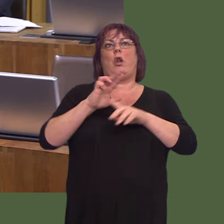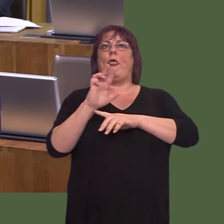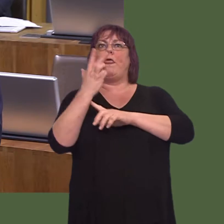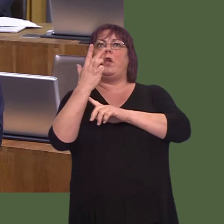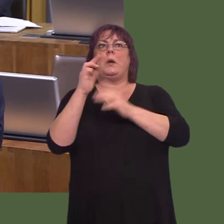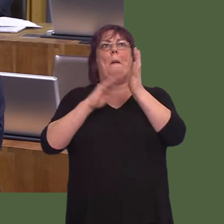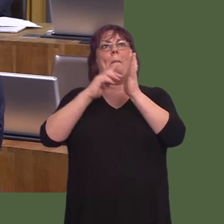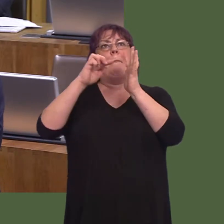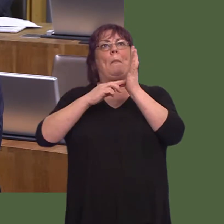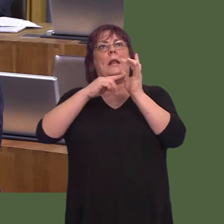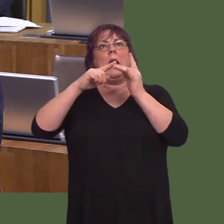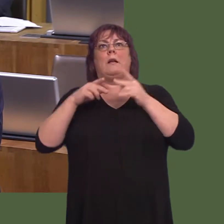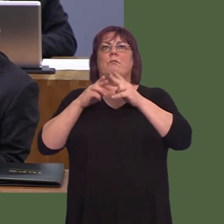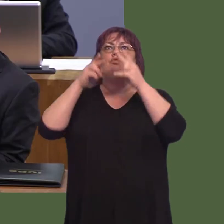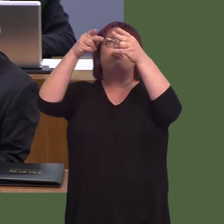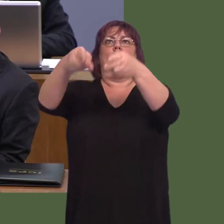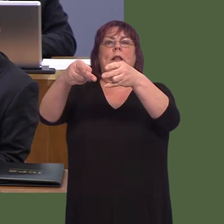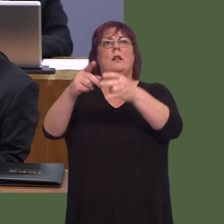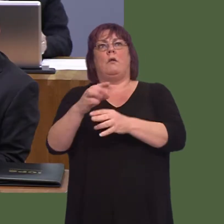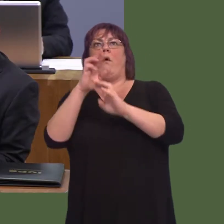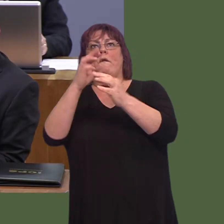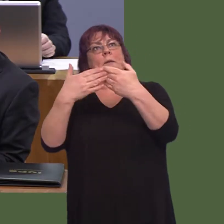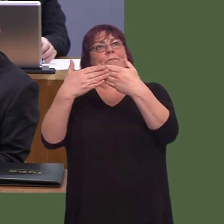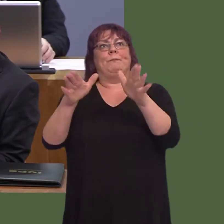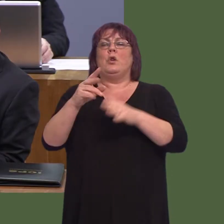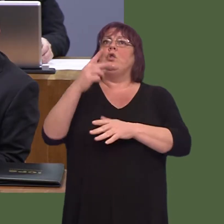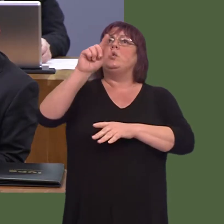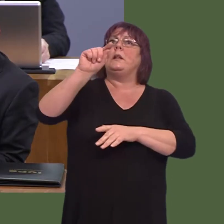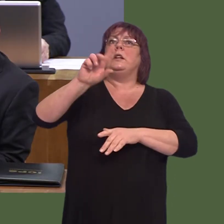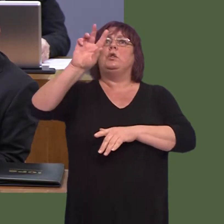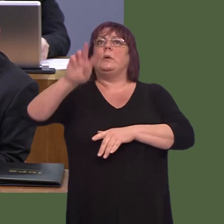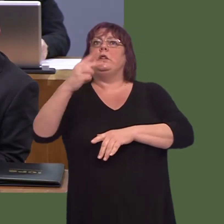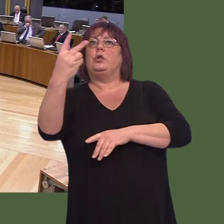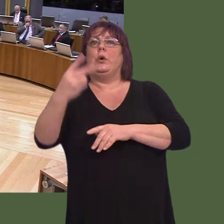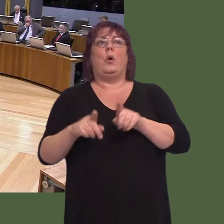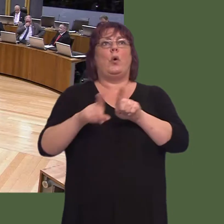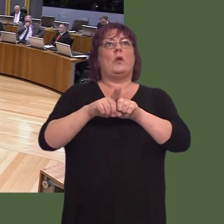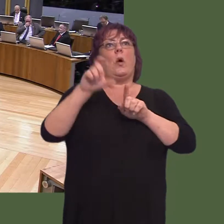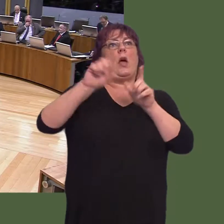third Menai crossing, which could now open in 2022, and progression of the proposed Caernarfon